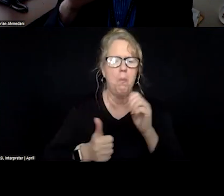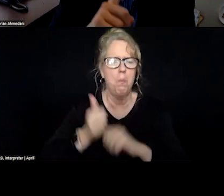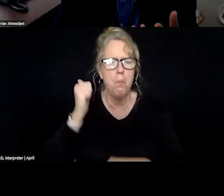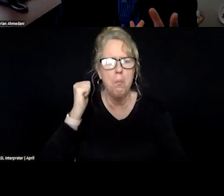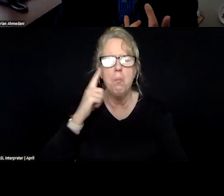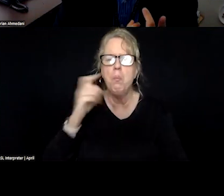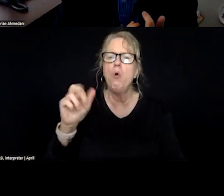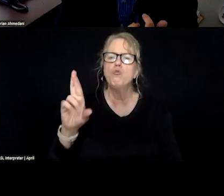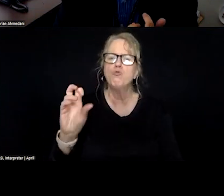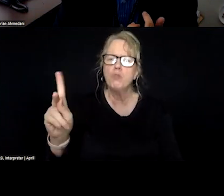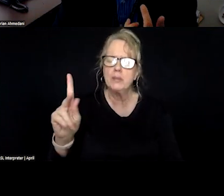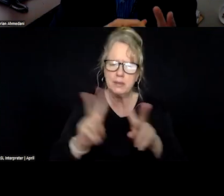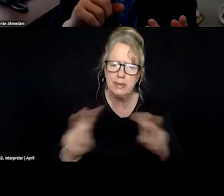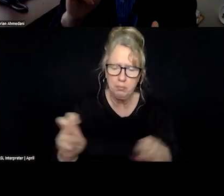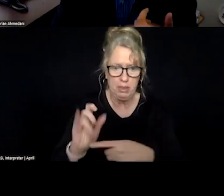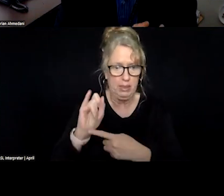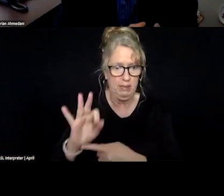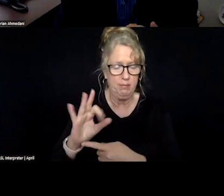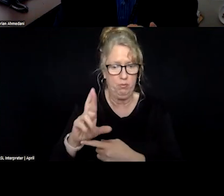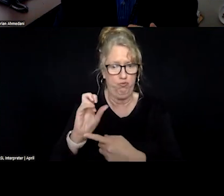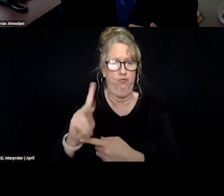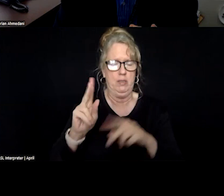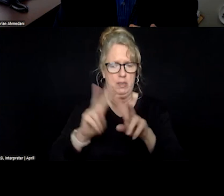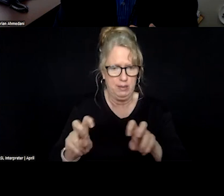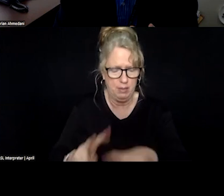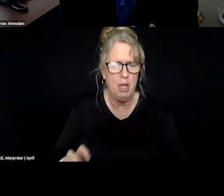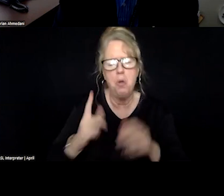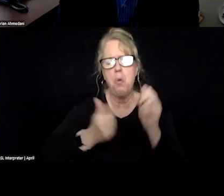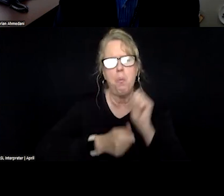IF THEY ARE GETTING A RISK ASSESSMENT, MOST OF THOSE PEOPLE ARE